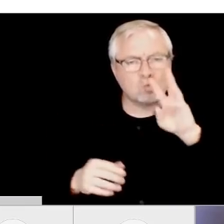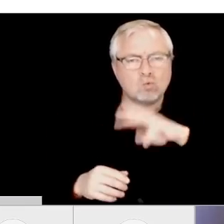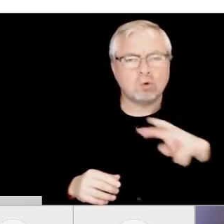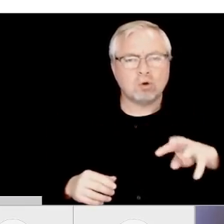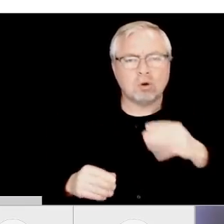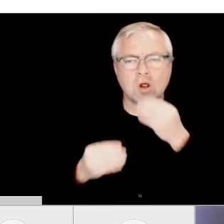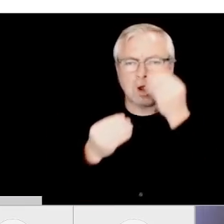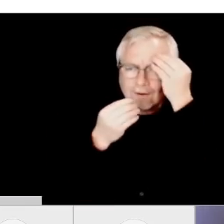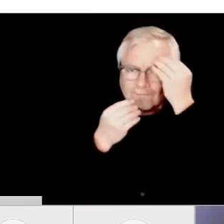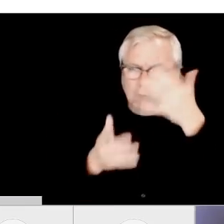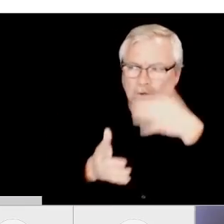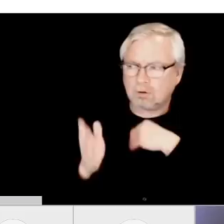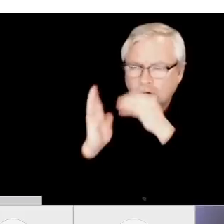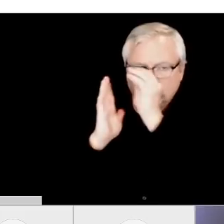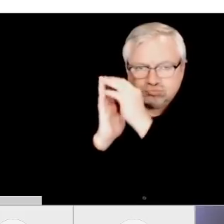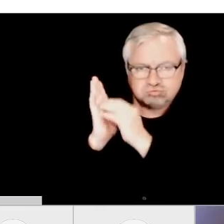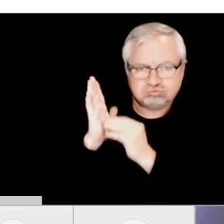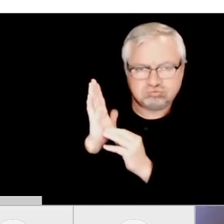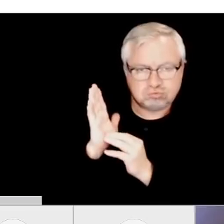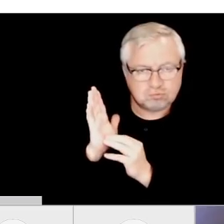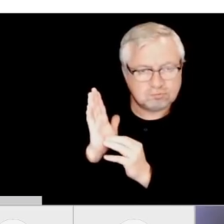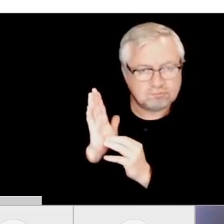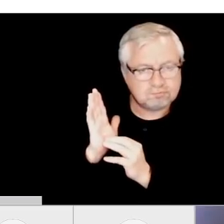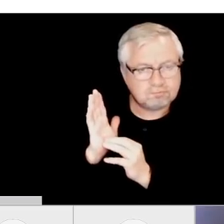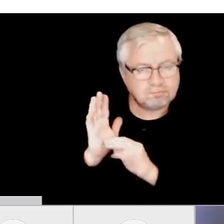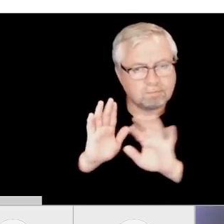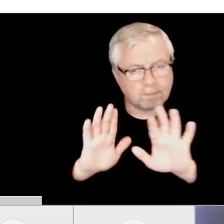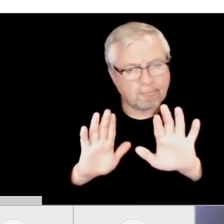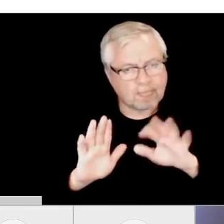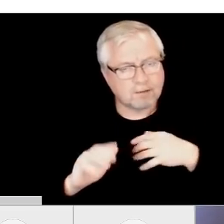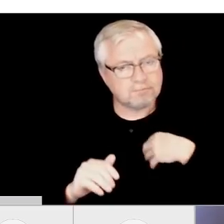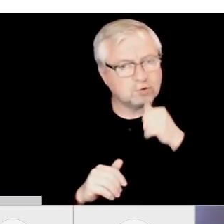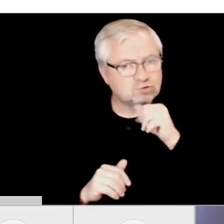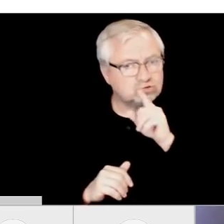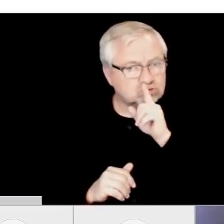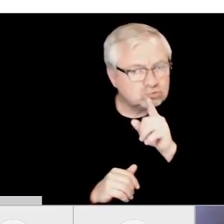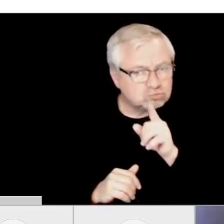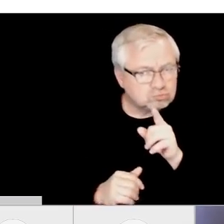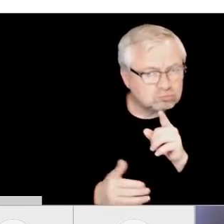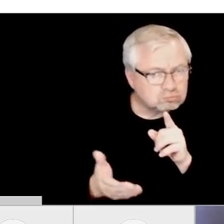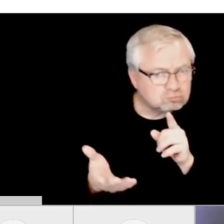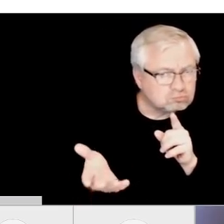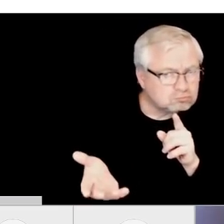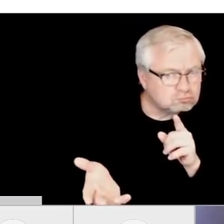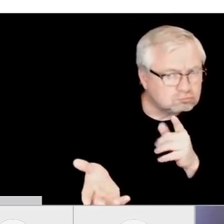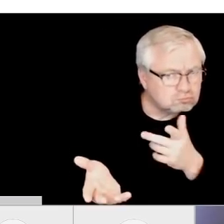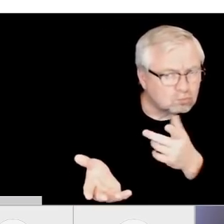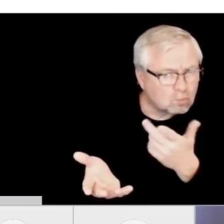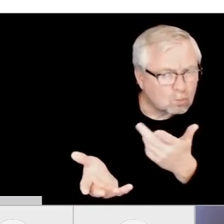So those are -- I'm not sure I understand kind of the -- it's